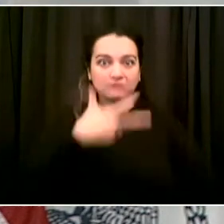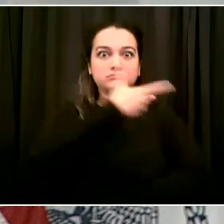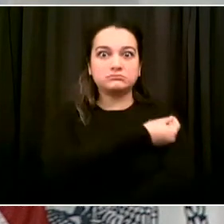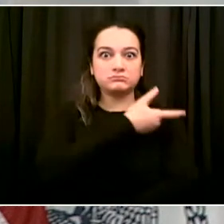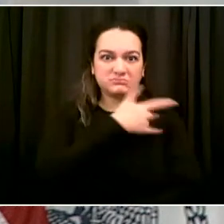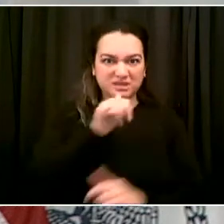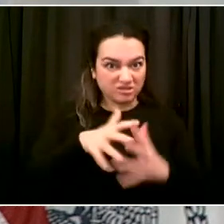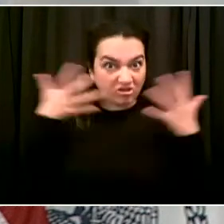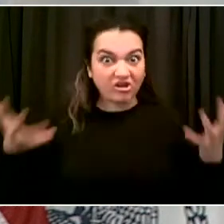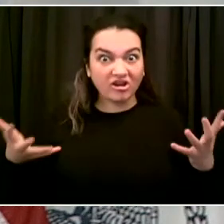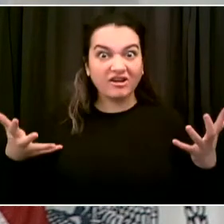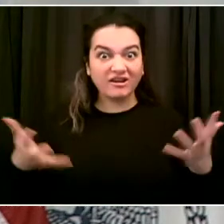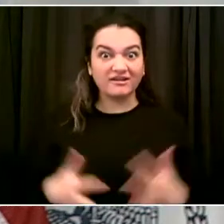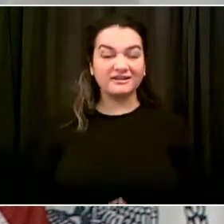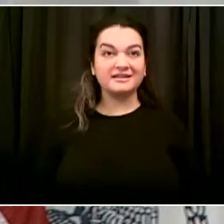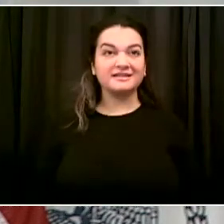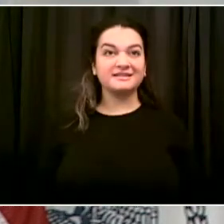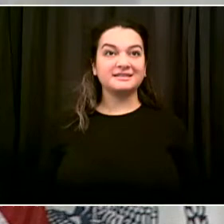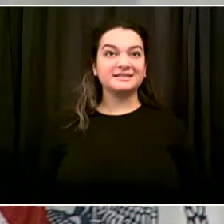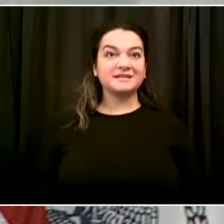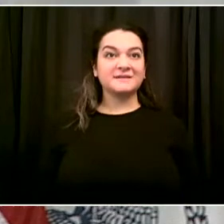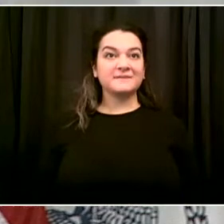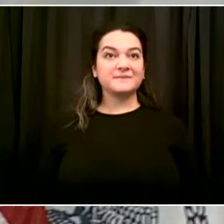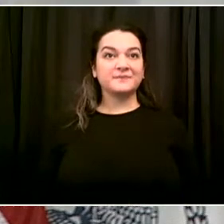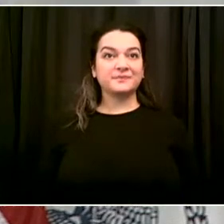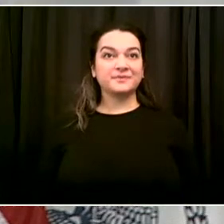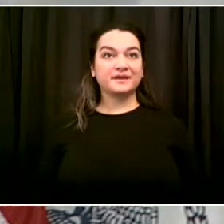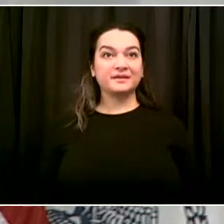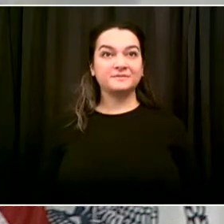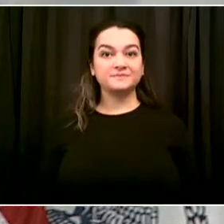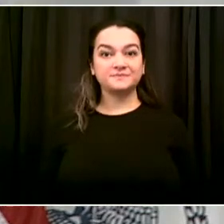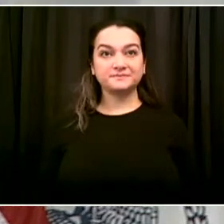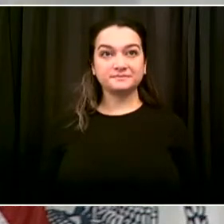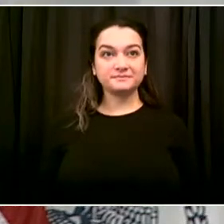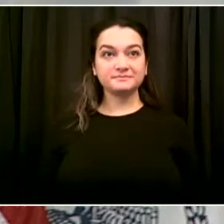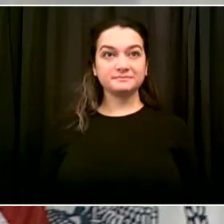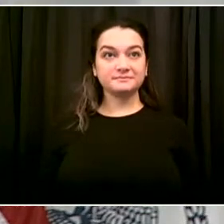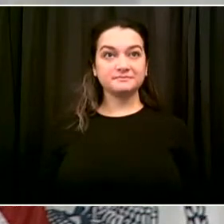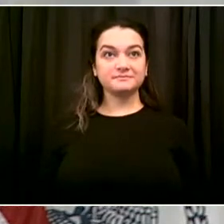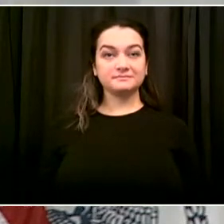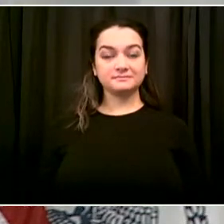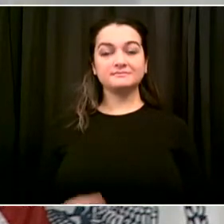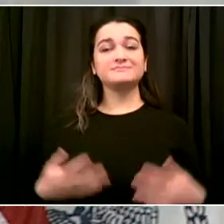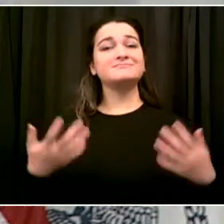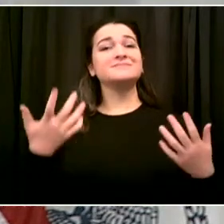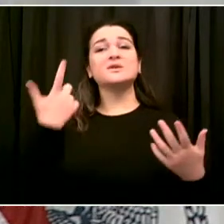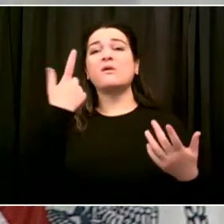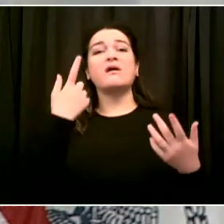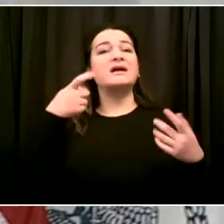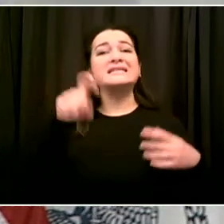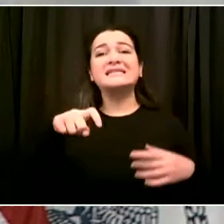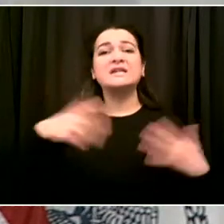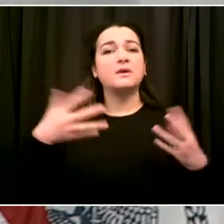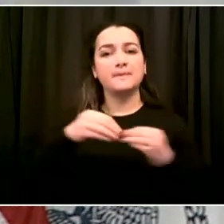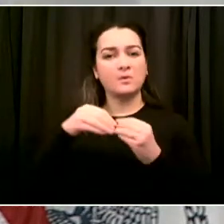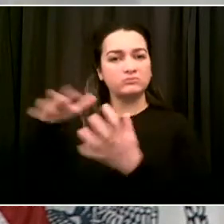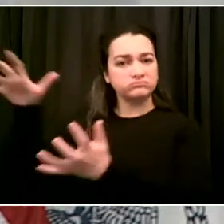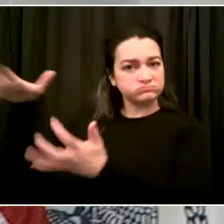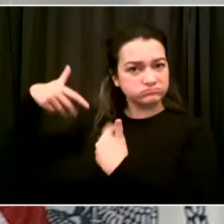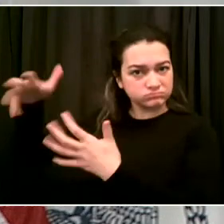TALKED ABOUT SEVERAL THIHIGNS S THAT WOULD HELP US GO FASTER.